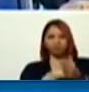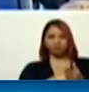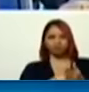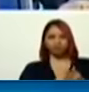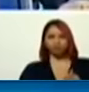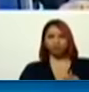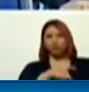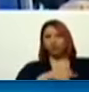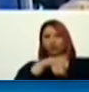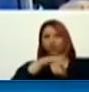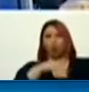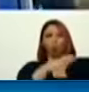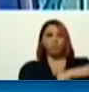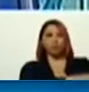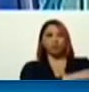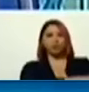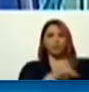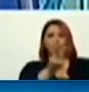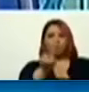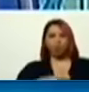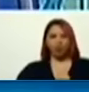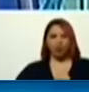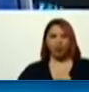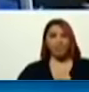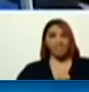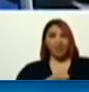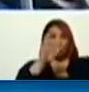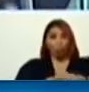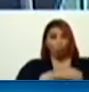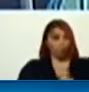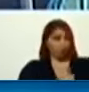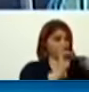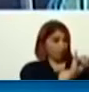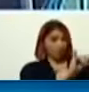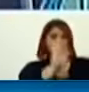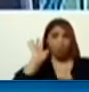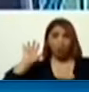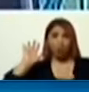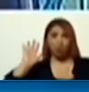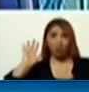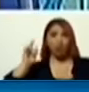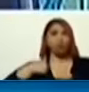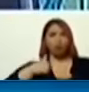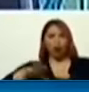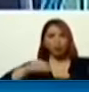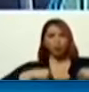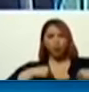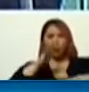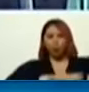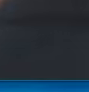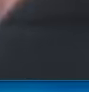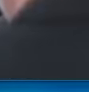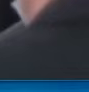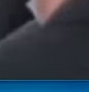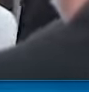the flight was not well conditioned. The crews came and slept in Madrid and continued their